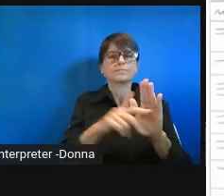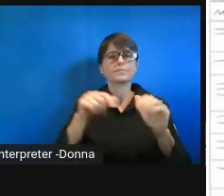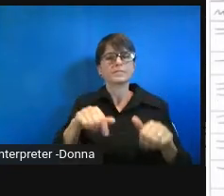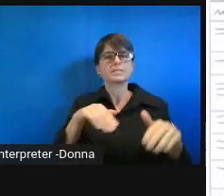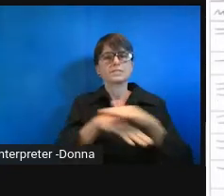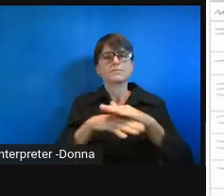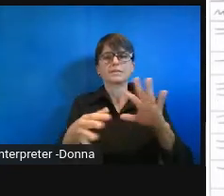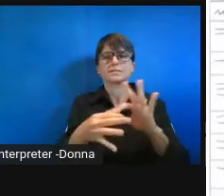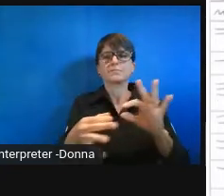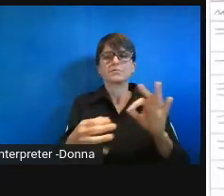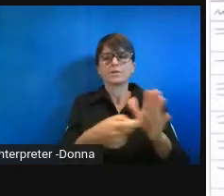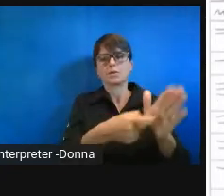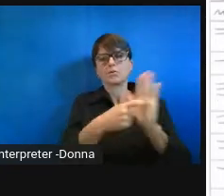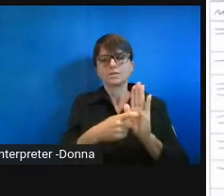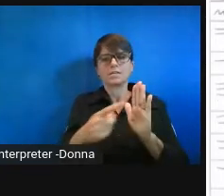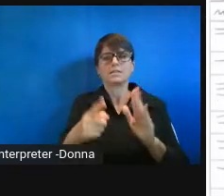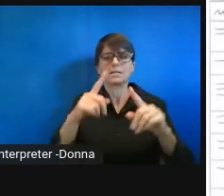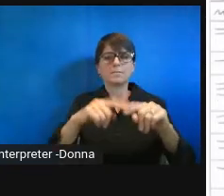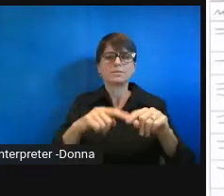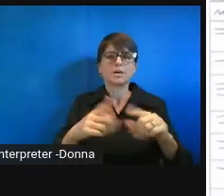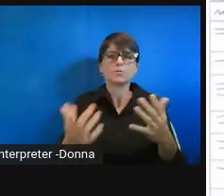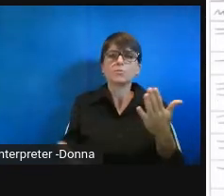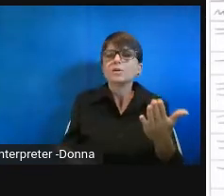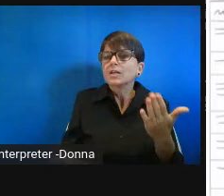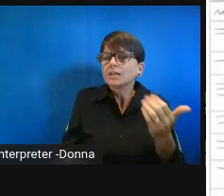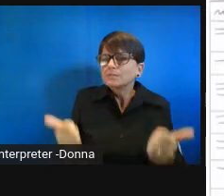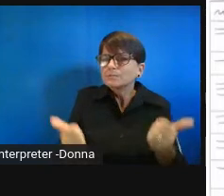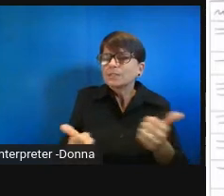but it is not mandatory to private companies yet.